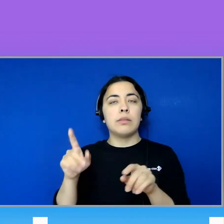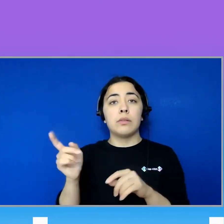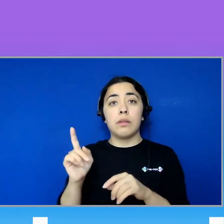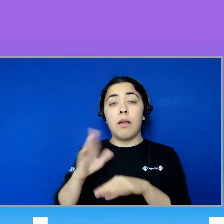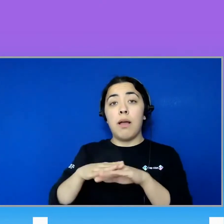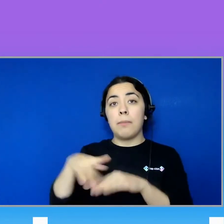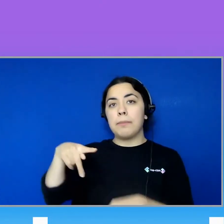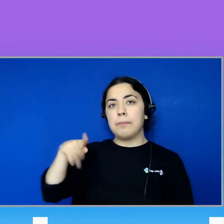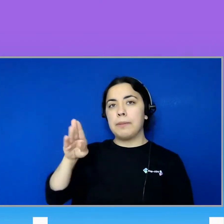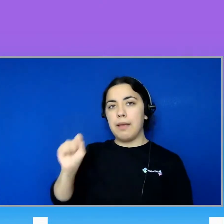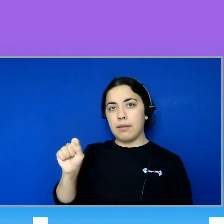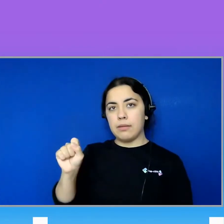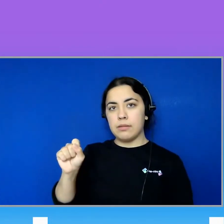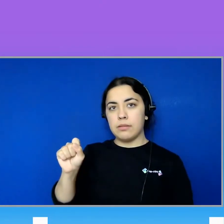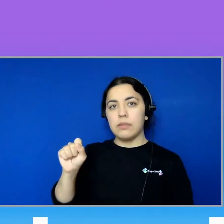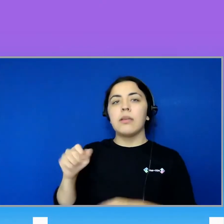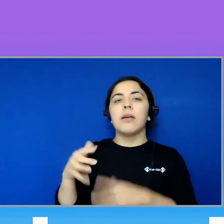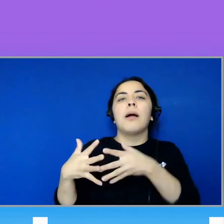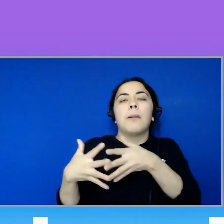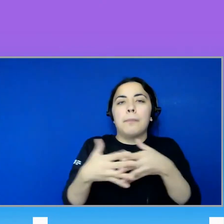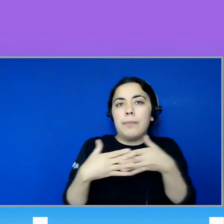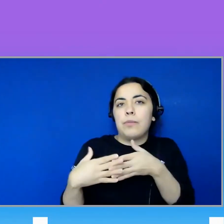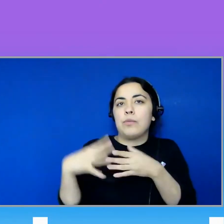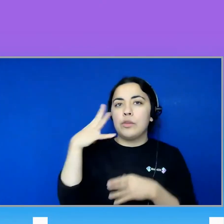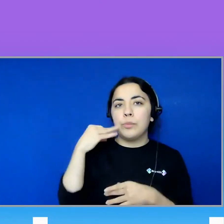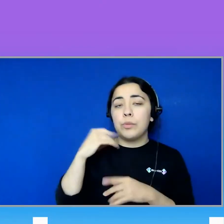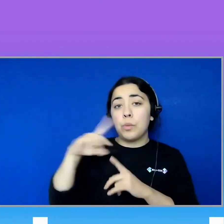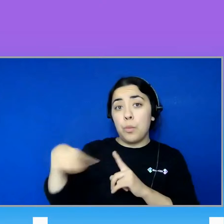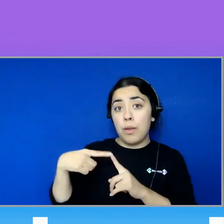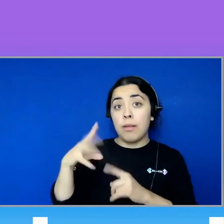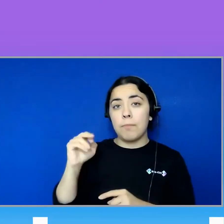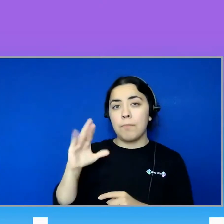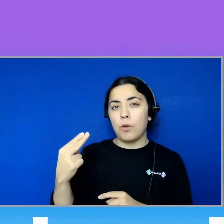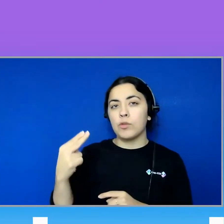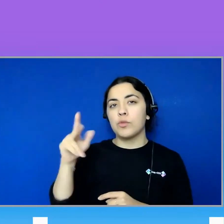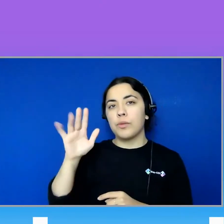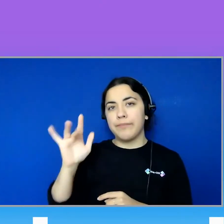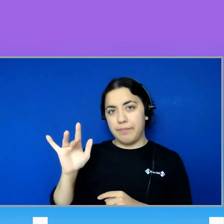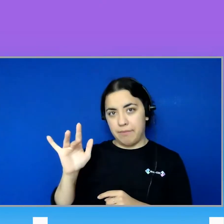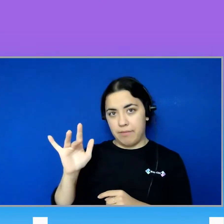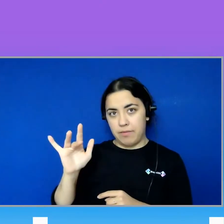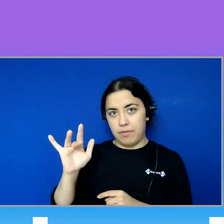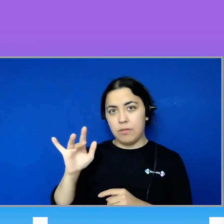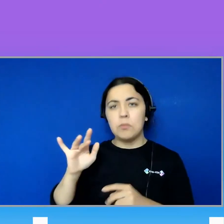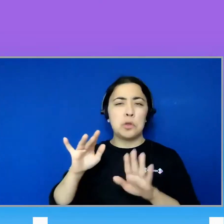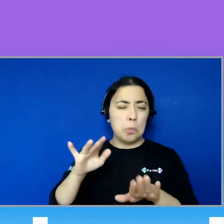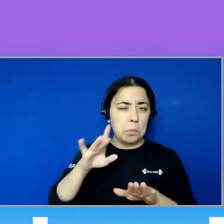PBS on American Experience on